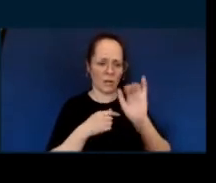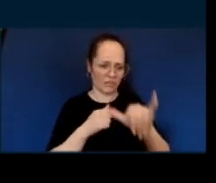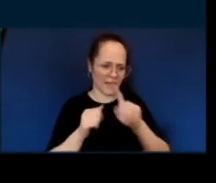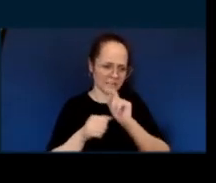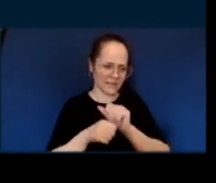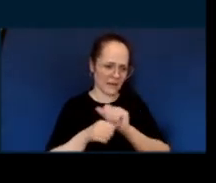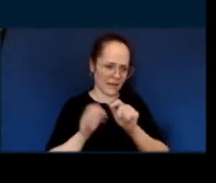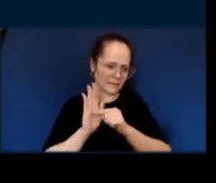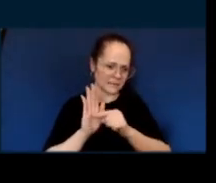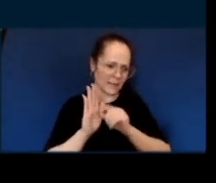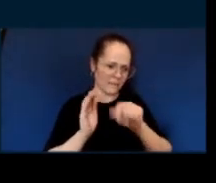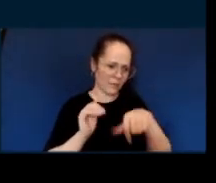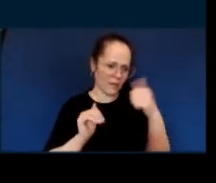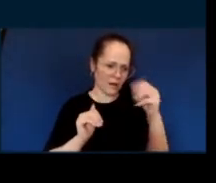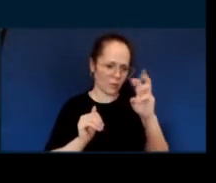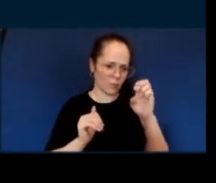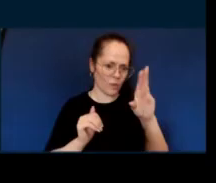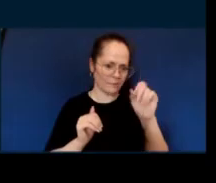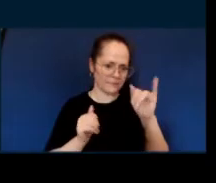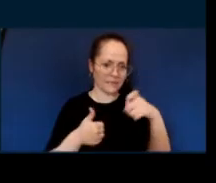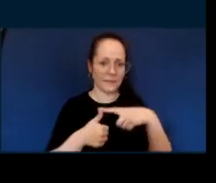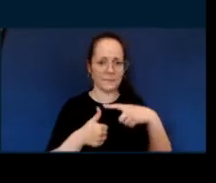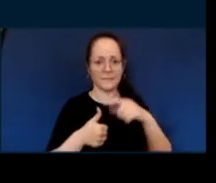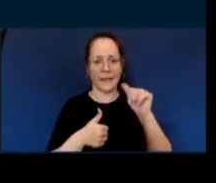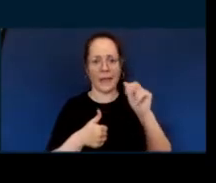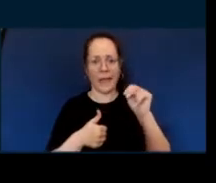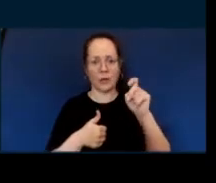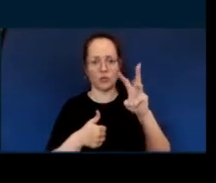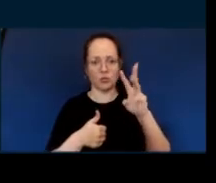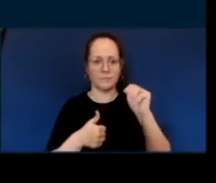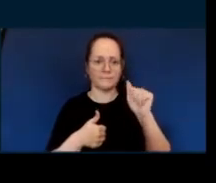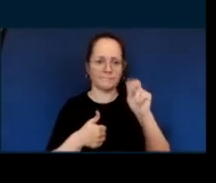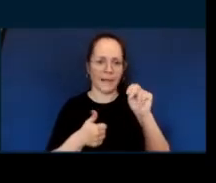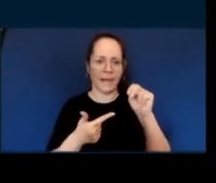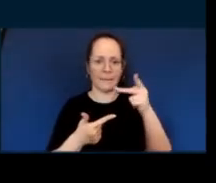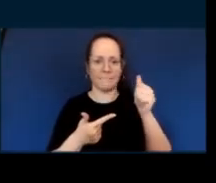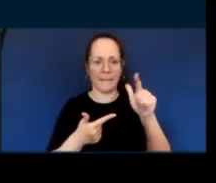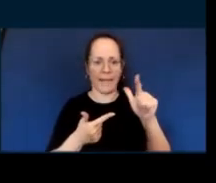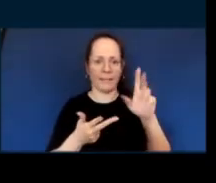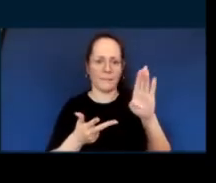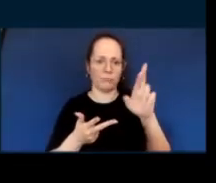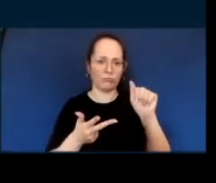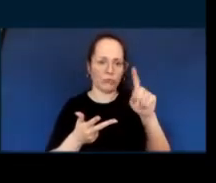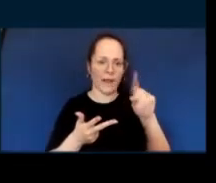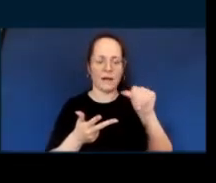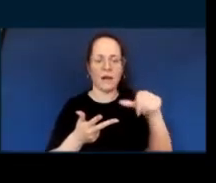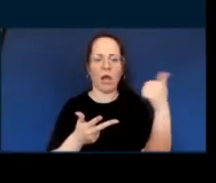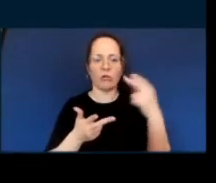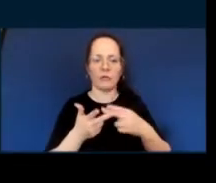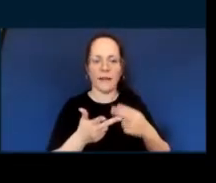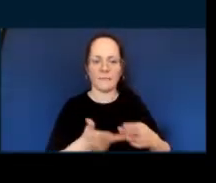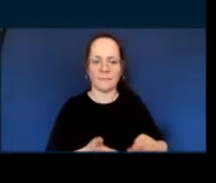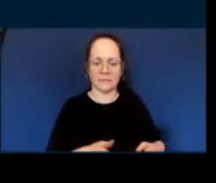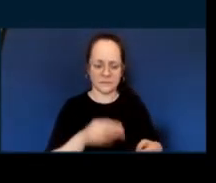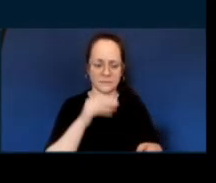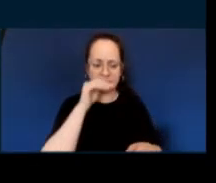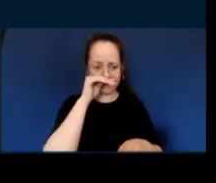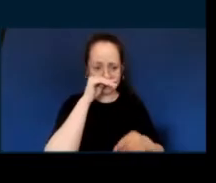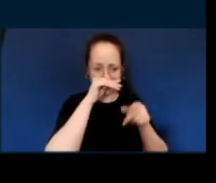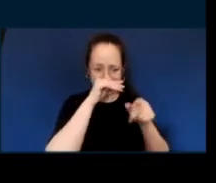NAMED BRADEN, AMBUMAN AND OTHER NAMES. THERE ARE A FEW OTHER CPR MODELS